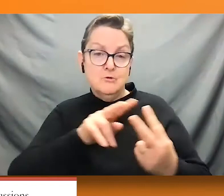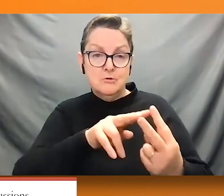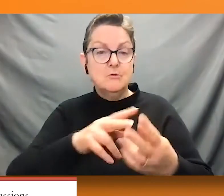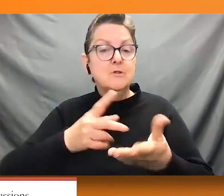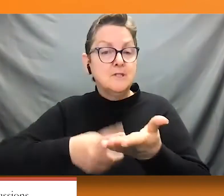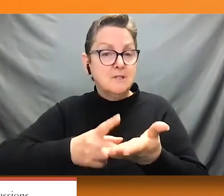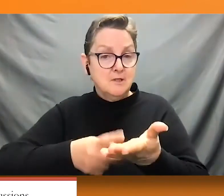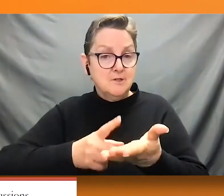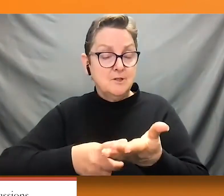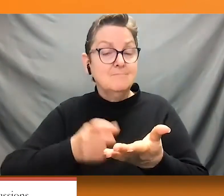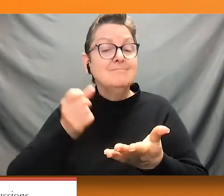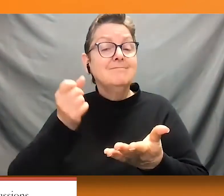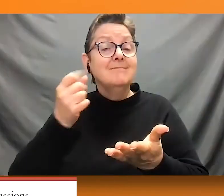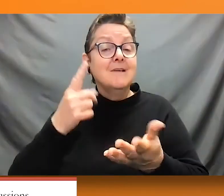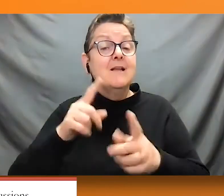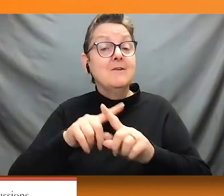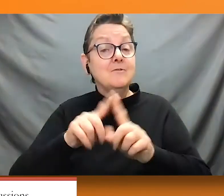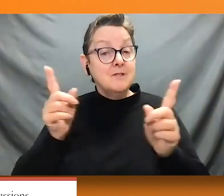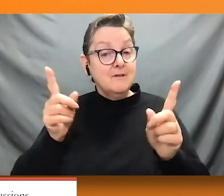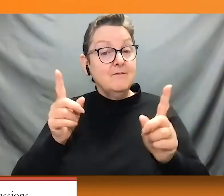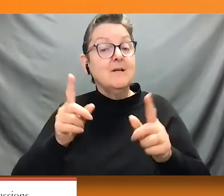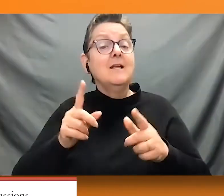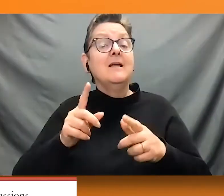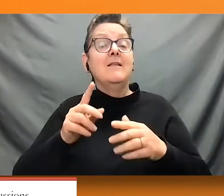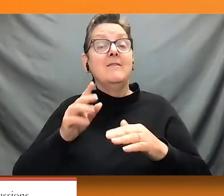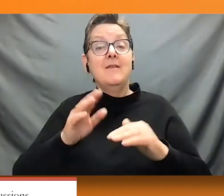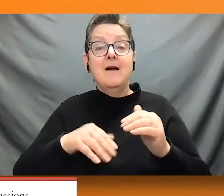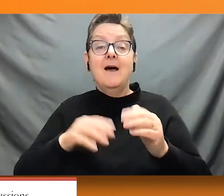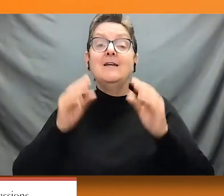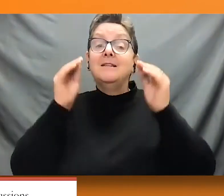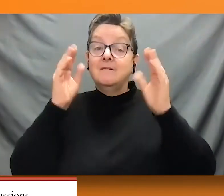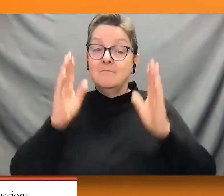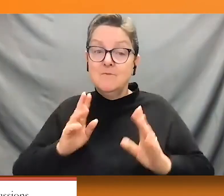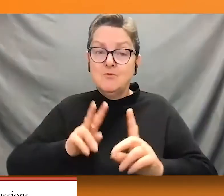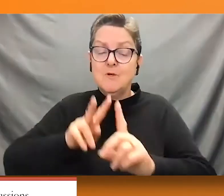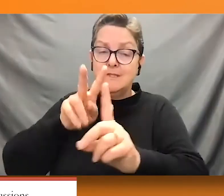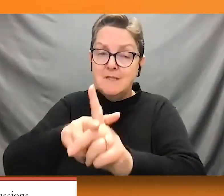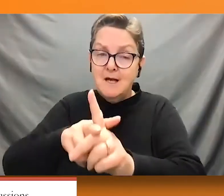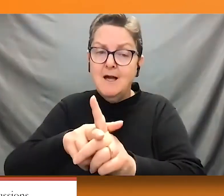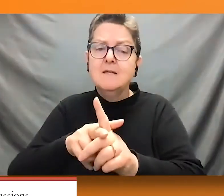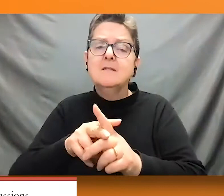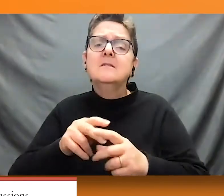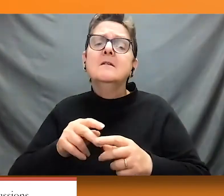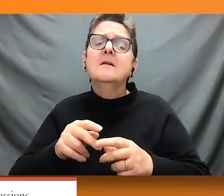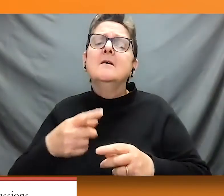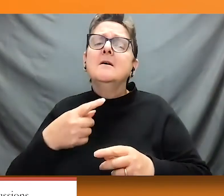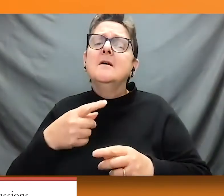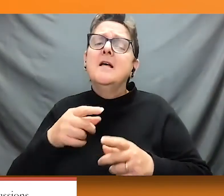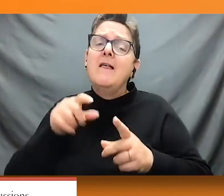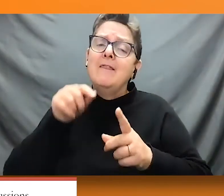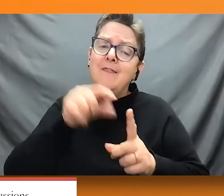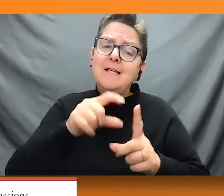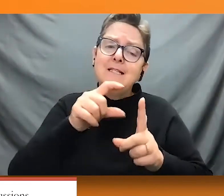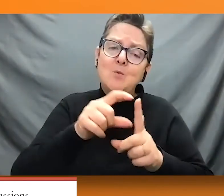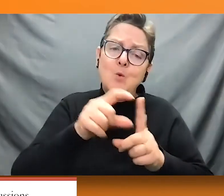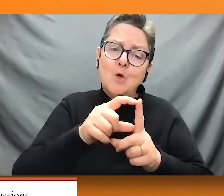but they're different in that you're going to tell them what terms to use. So, turn to your partner and explain the advantages